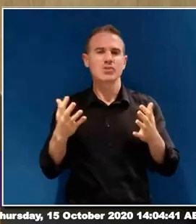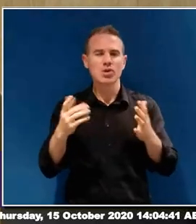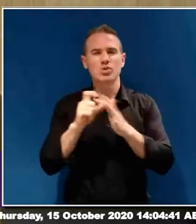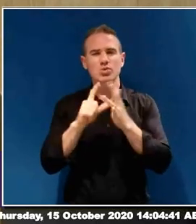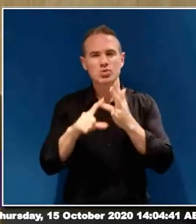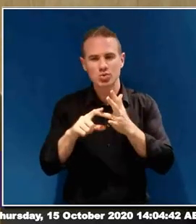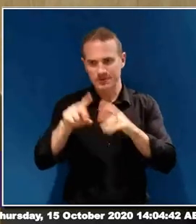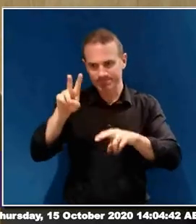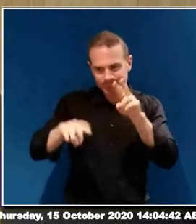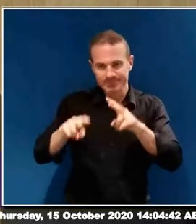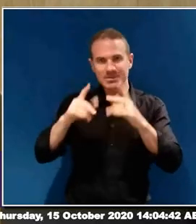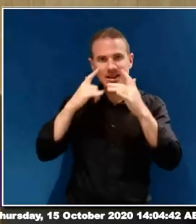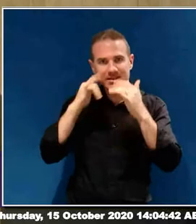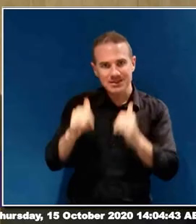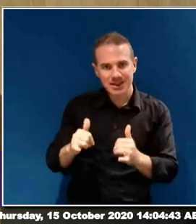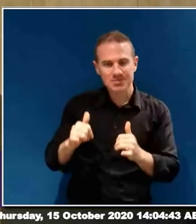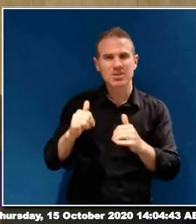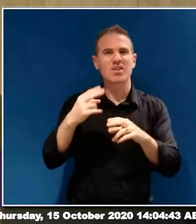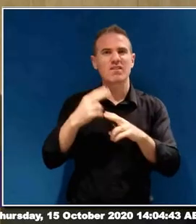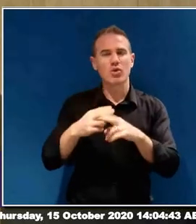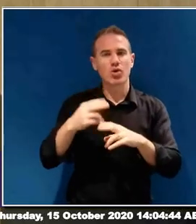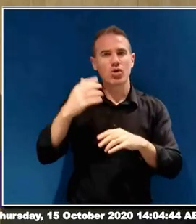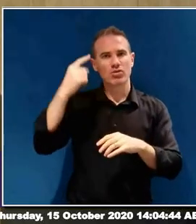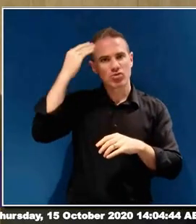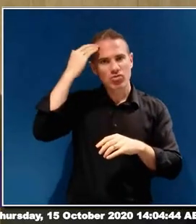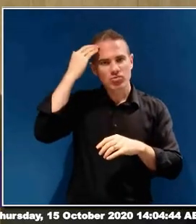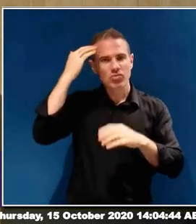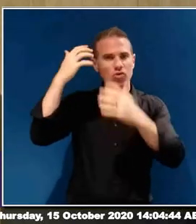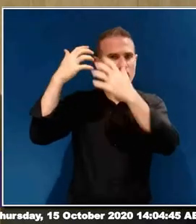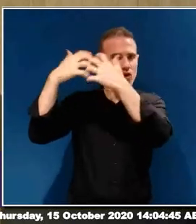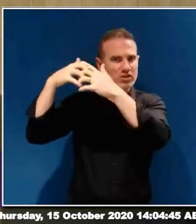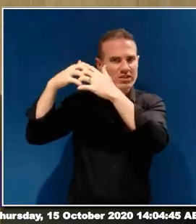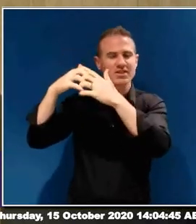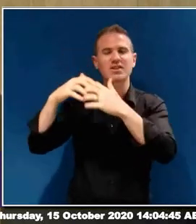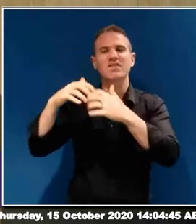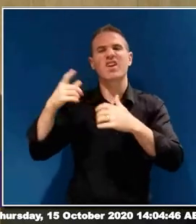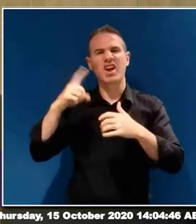to see where the student's cognitive functioning is